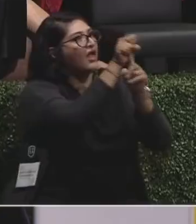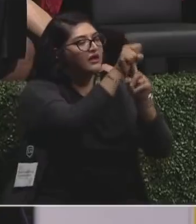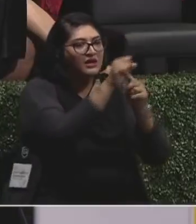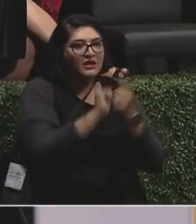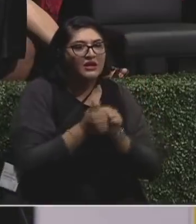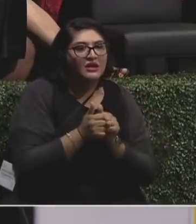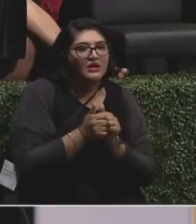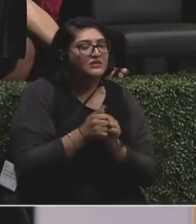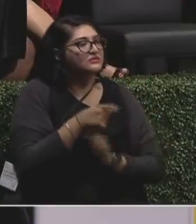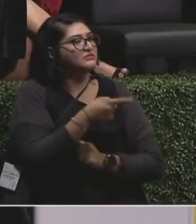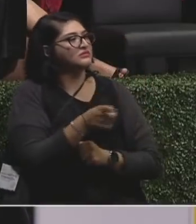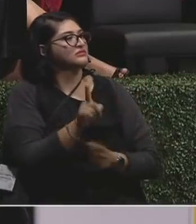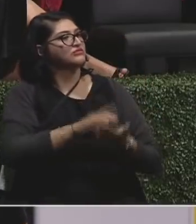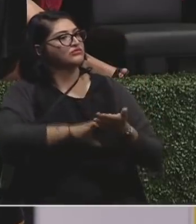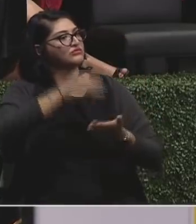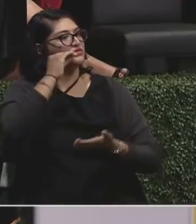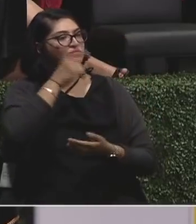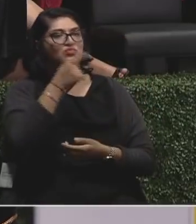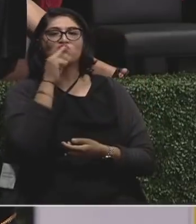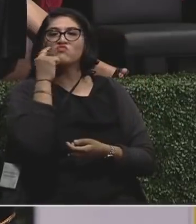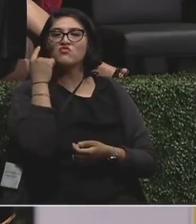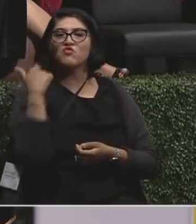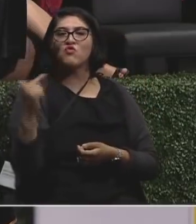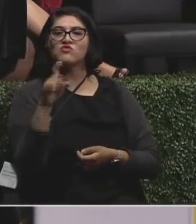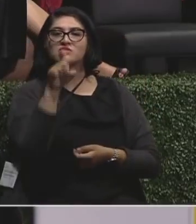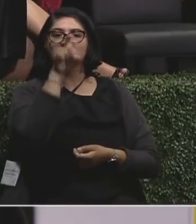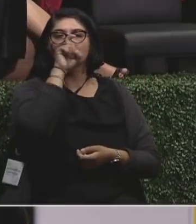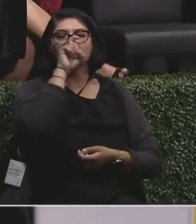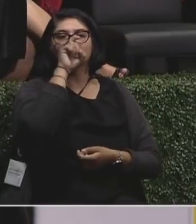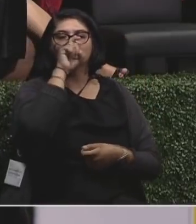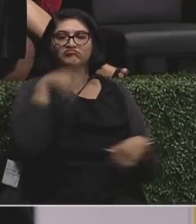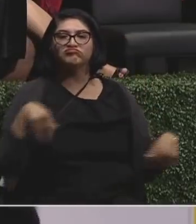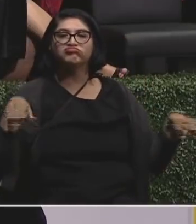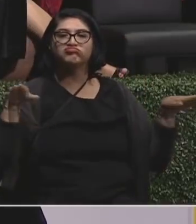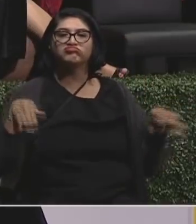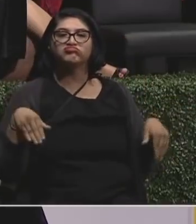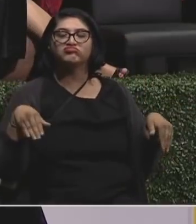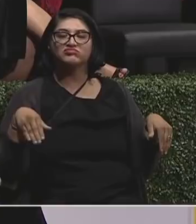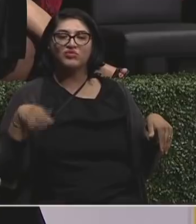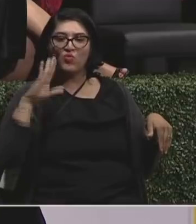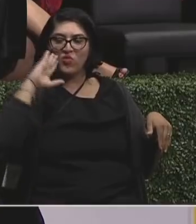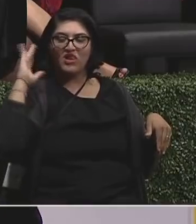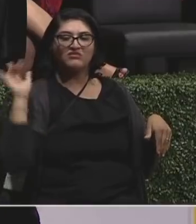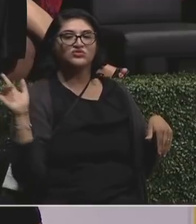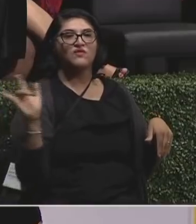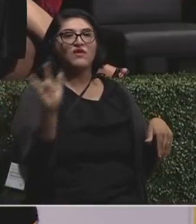REMEMBER, DON'T BE DAUNTED BY THE HEIGHTS OF YOUR DREAMS AND CHALLENGES. DURING YOUR TIME HERE, YOU'VE LEARNED HOW TO REACH THE TOP.